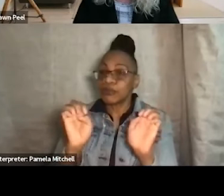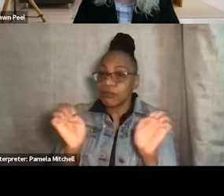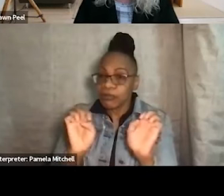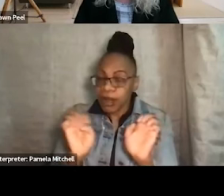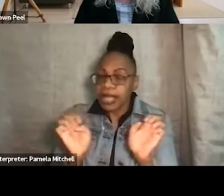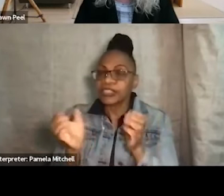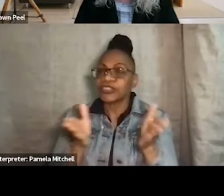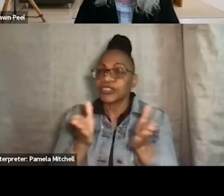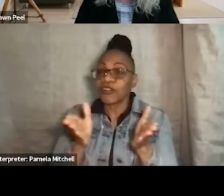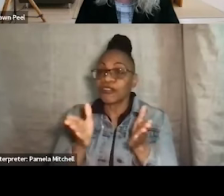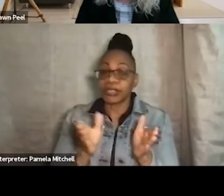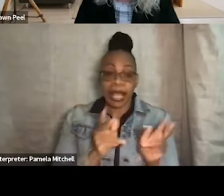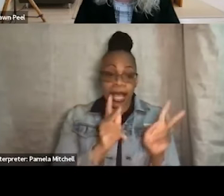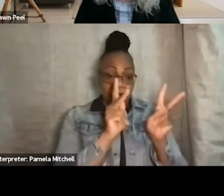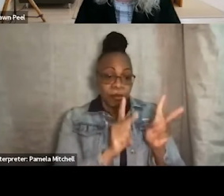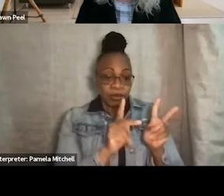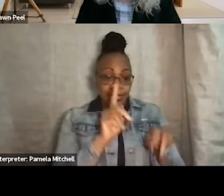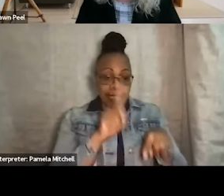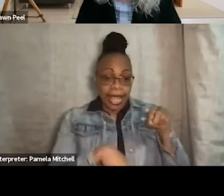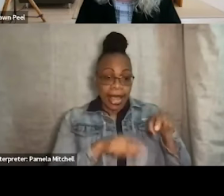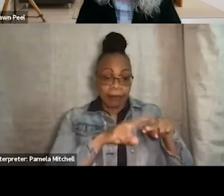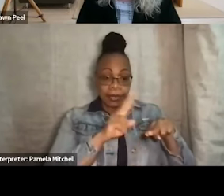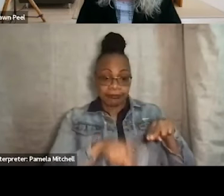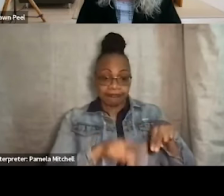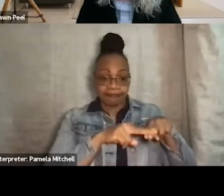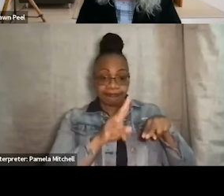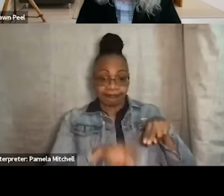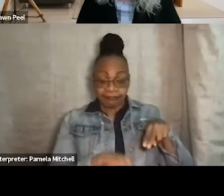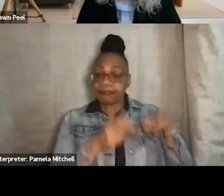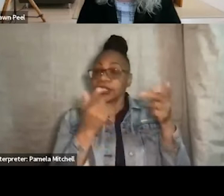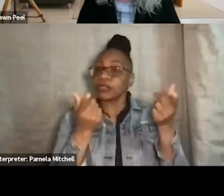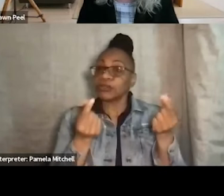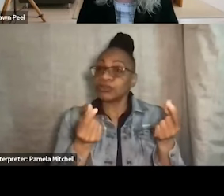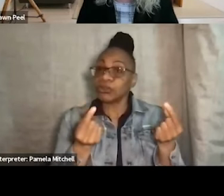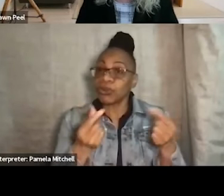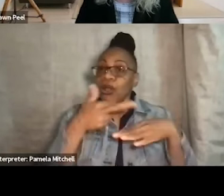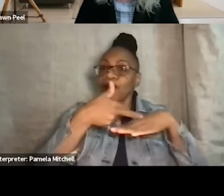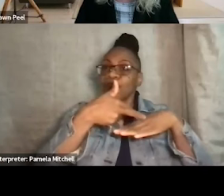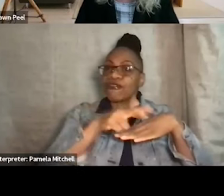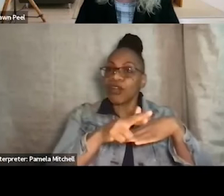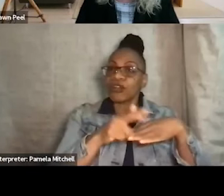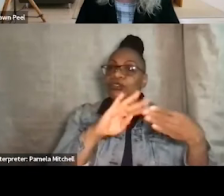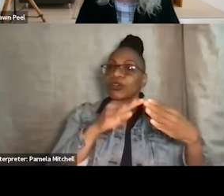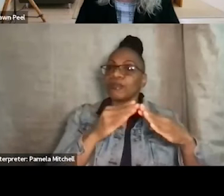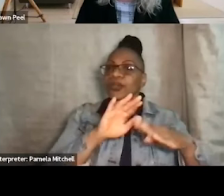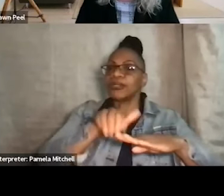the individual cannot be deescalated, and they're referred to a community-based crisis center,